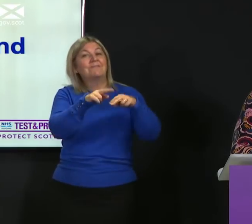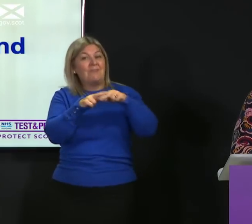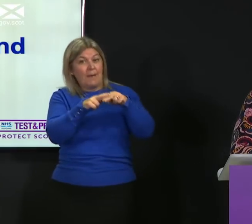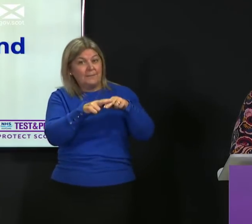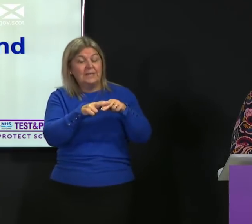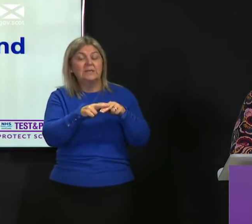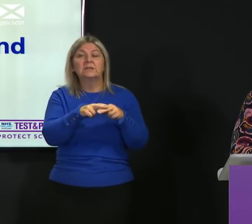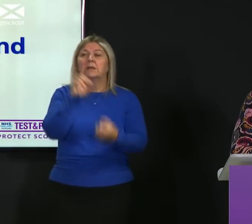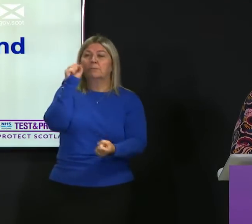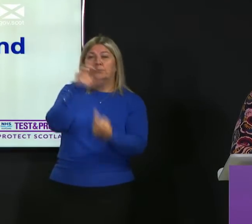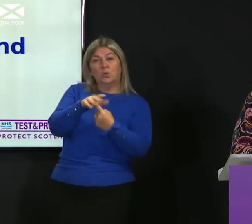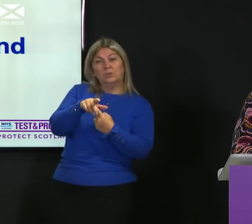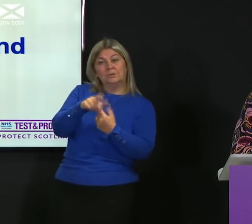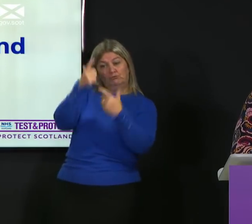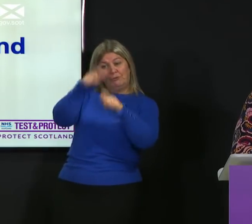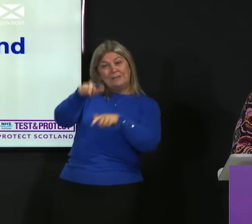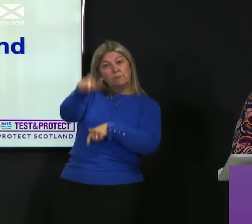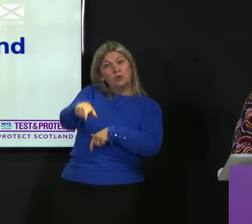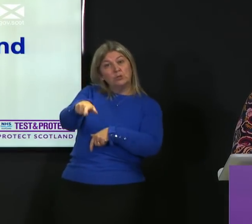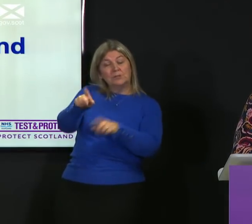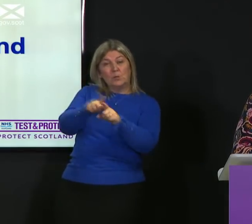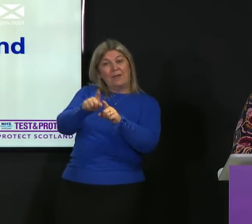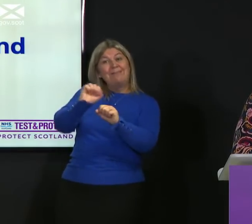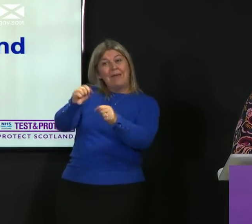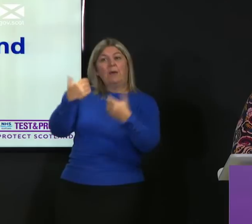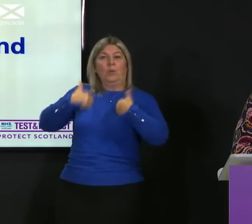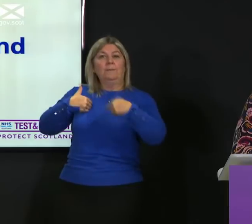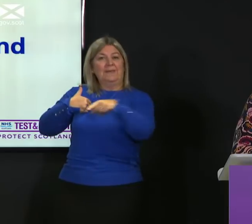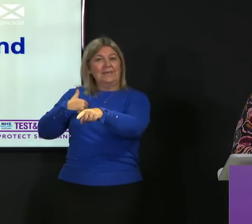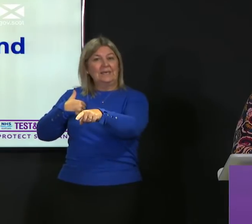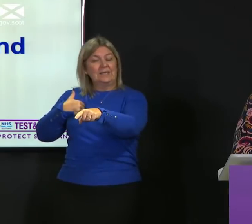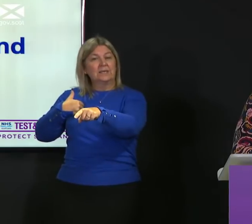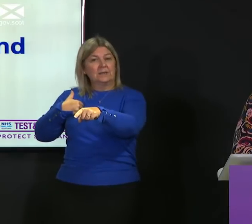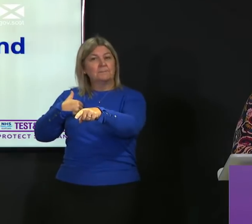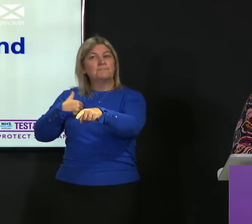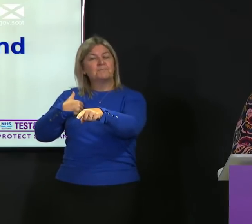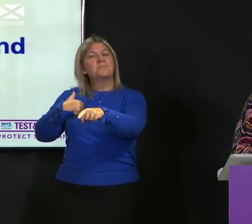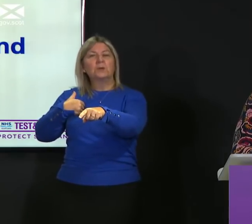the residents wellbeing. And as the First Minister said, the Cabinet Secretary is working with a wide